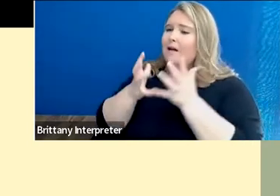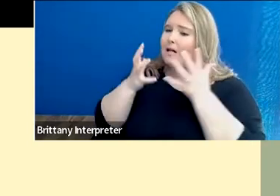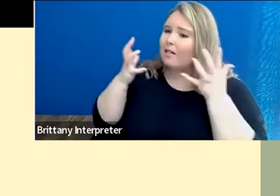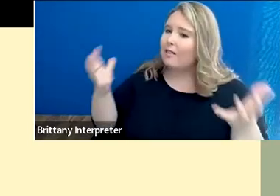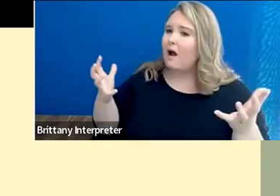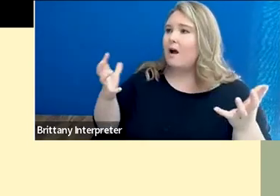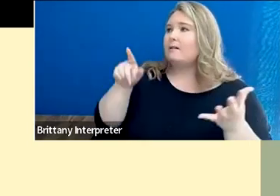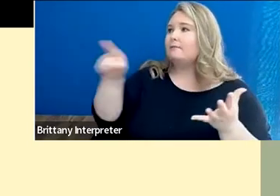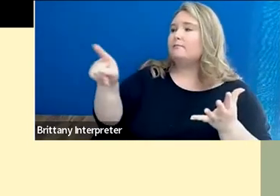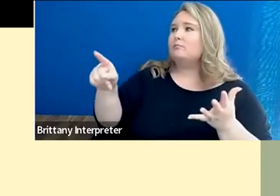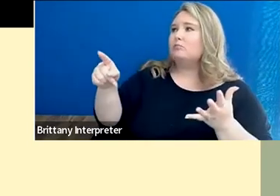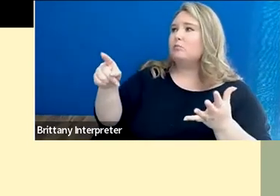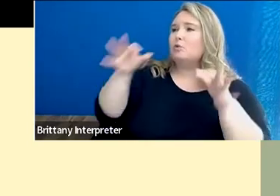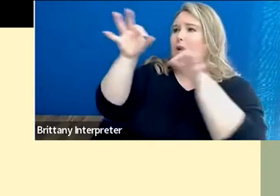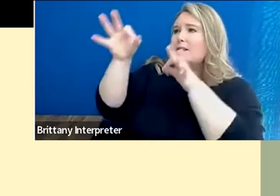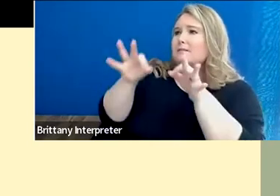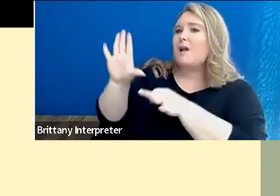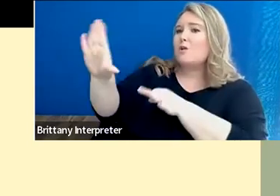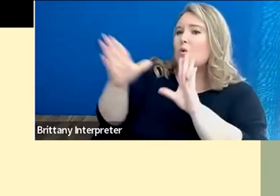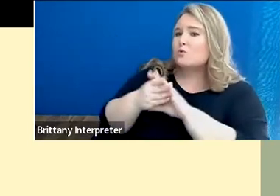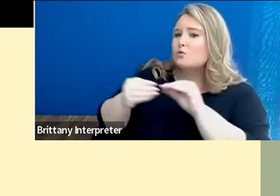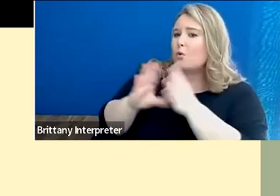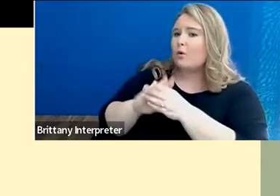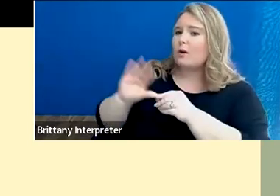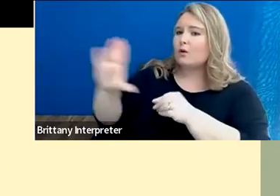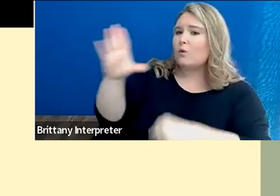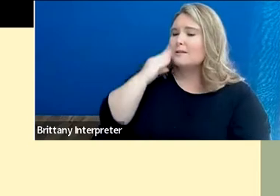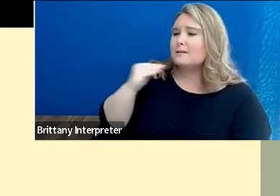about what you've experienced in your situation.